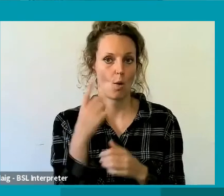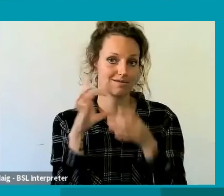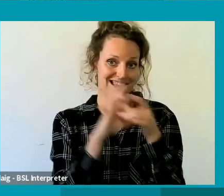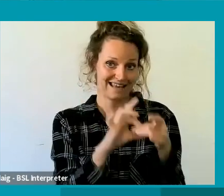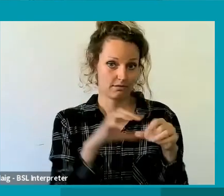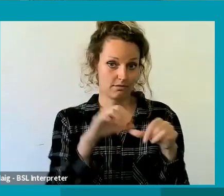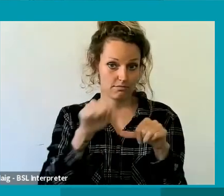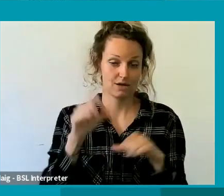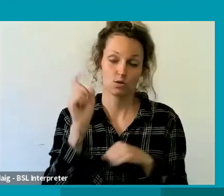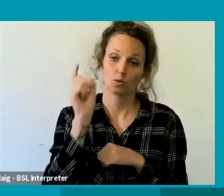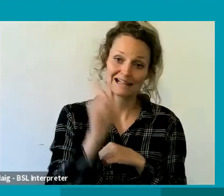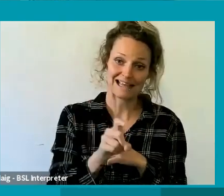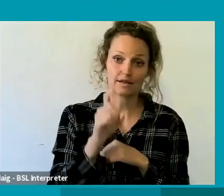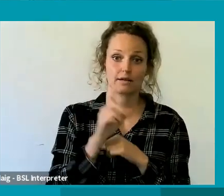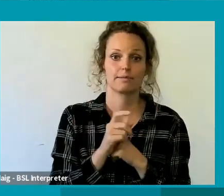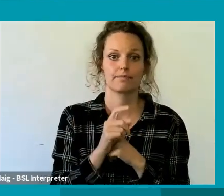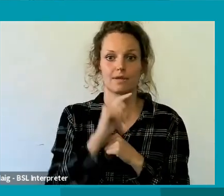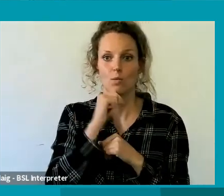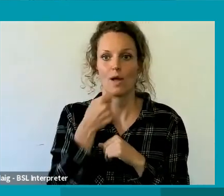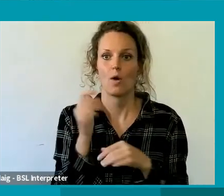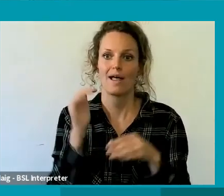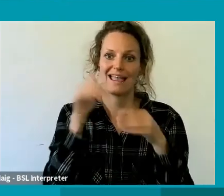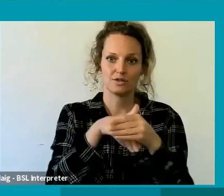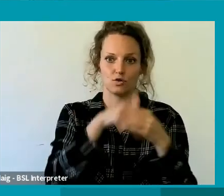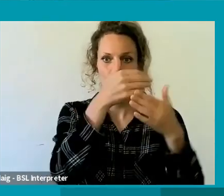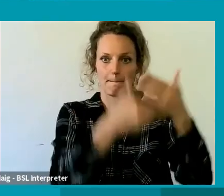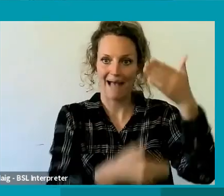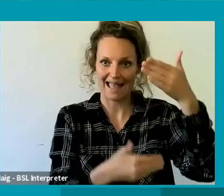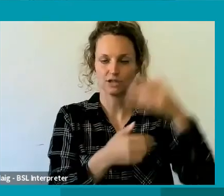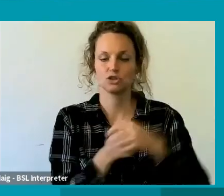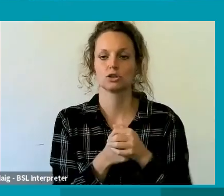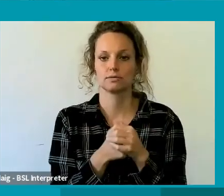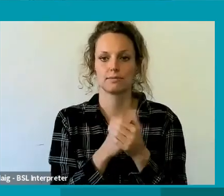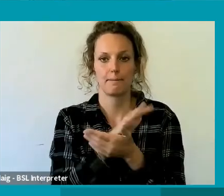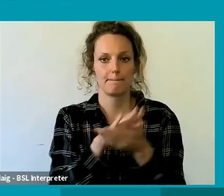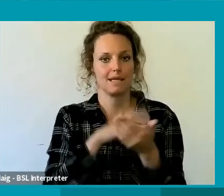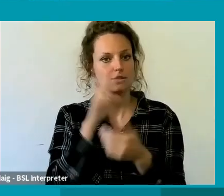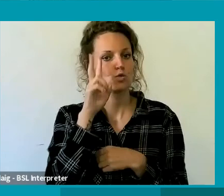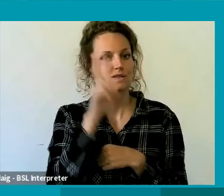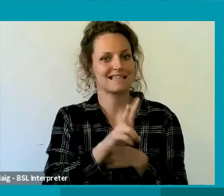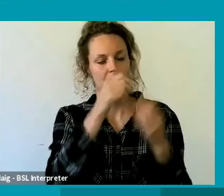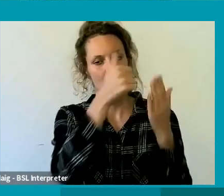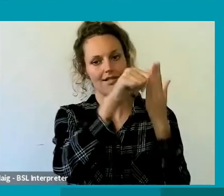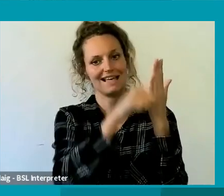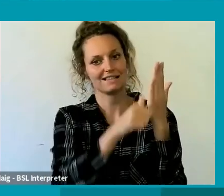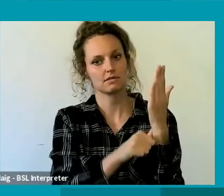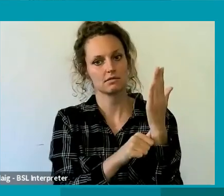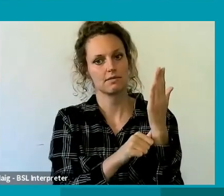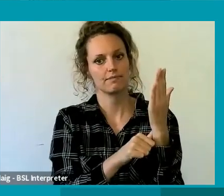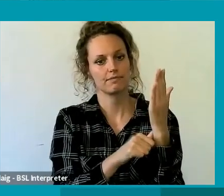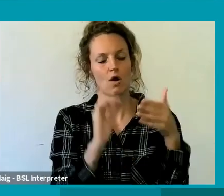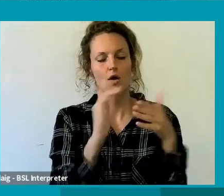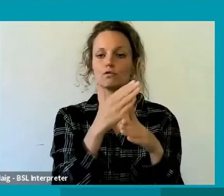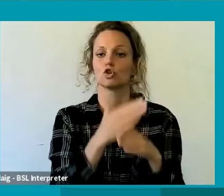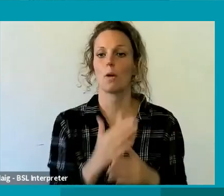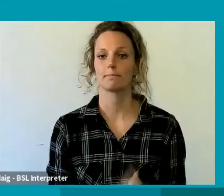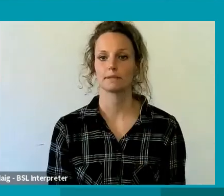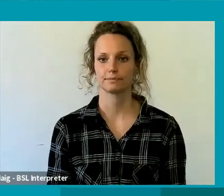take you into the page where you can see a whole list of those new jobs as they've been posted by employers.